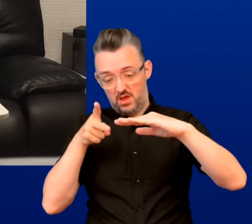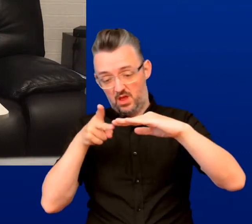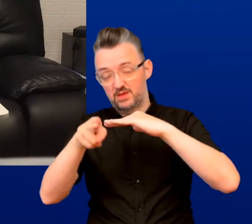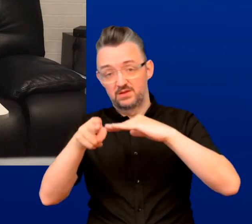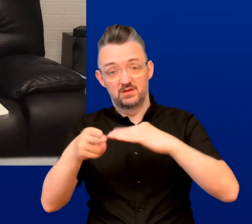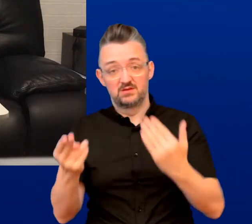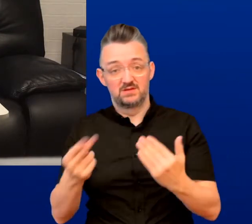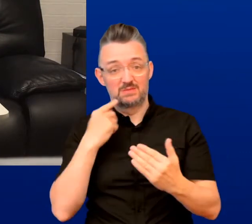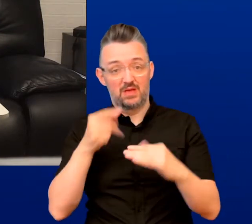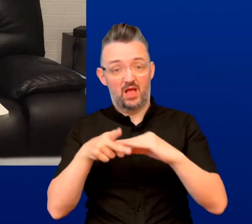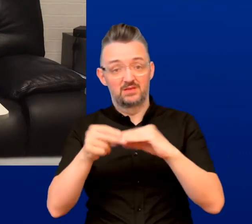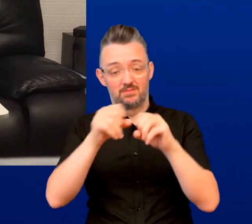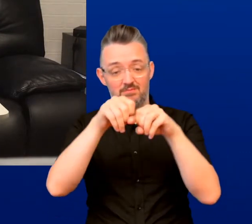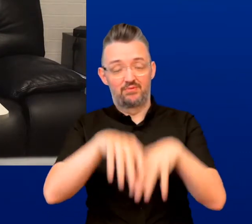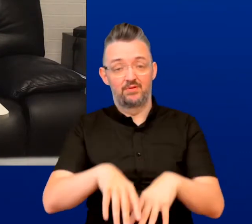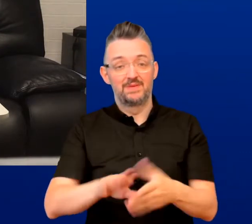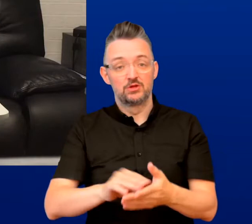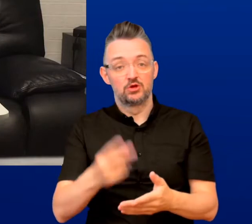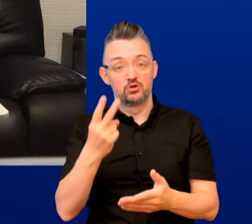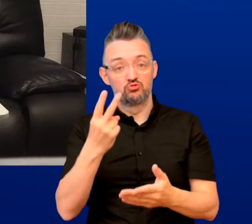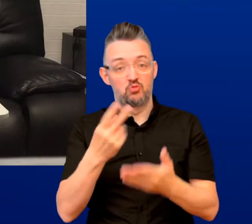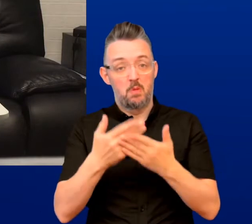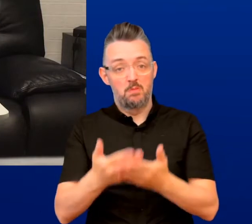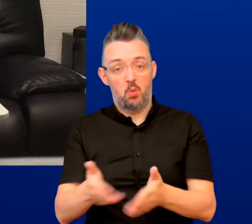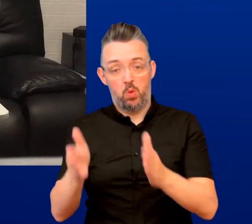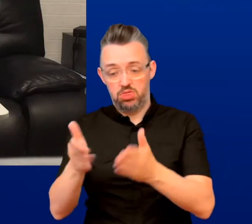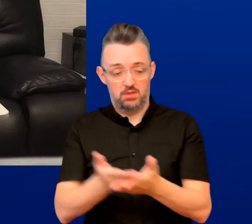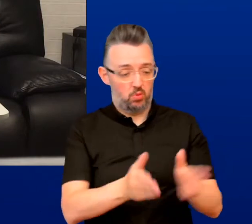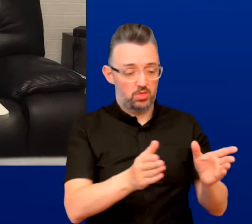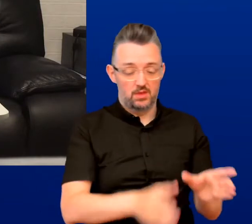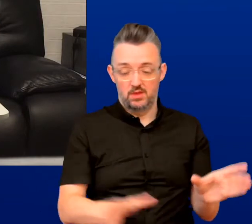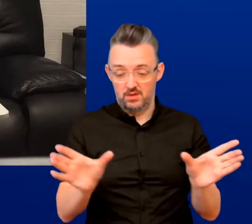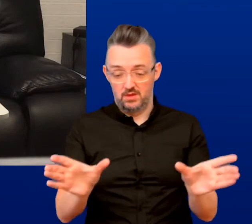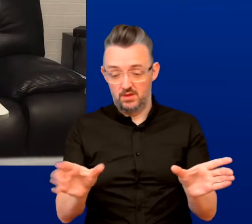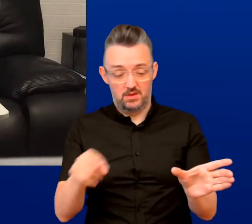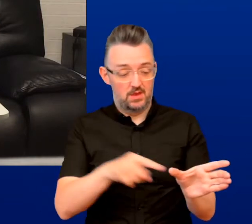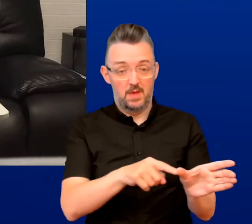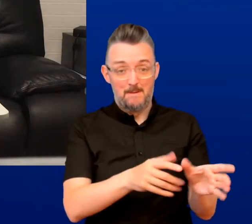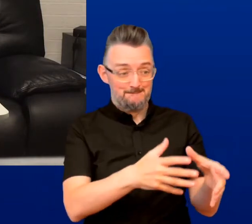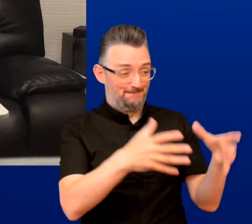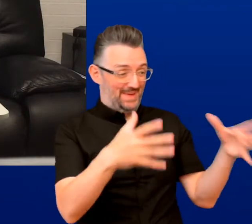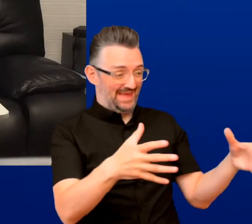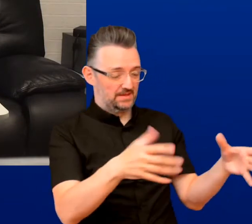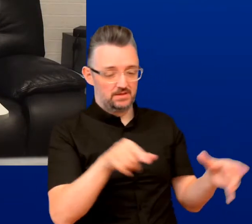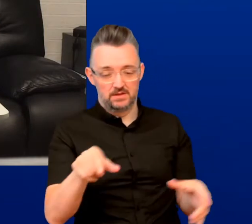So, you now have two bowls, small strips big strips.